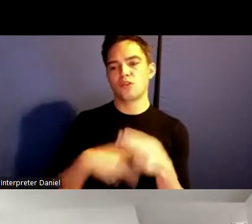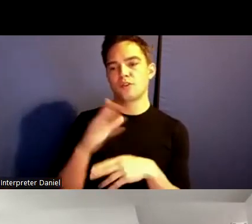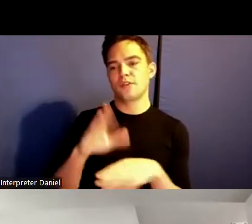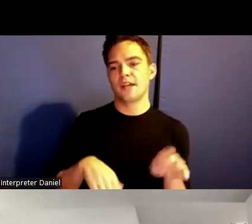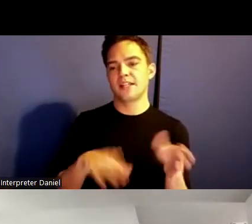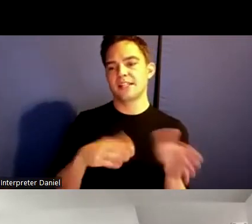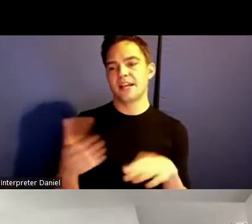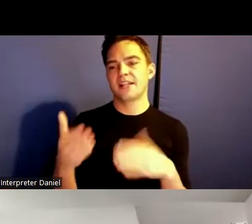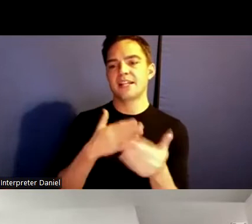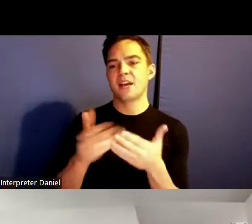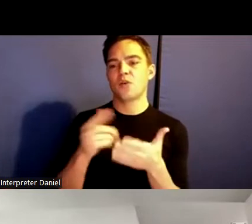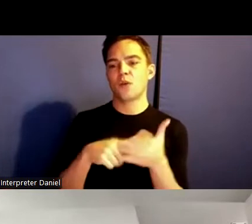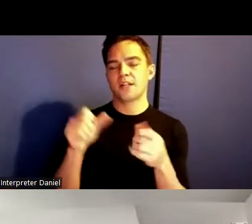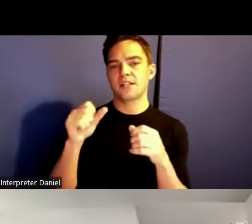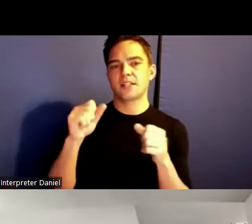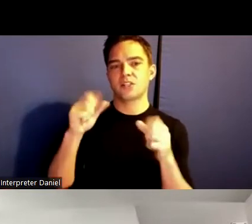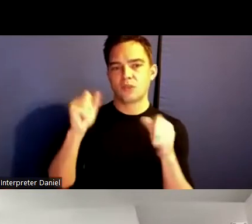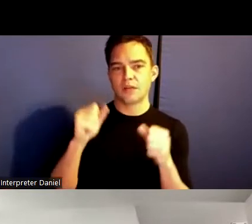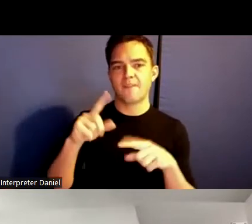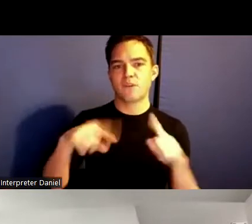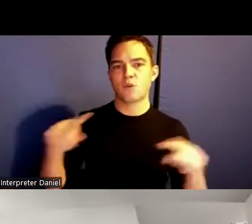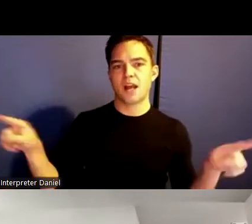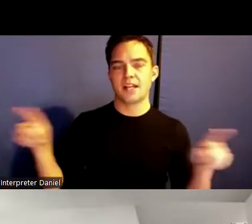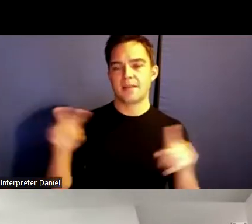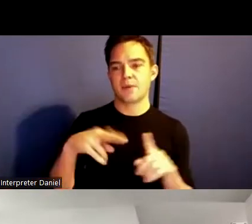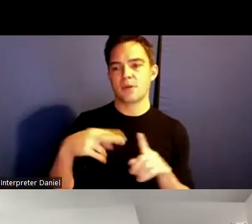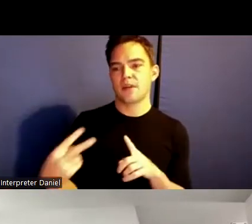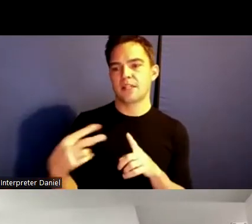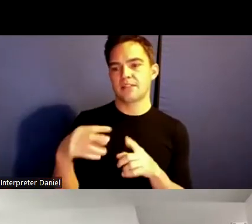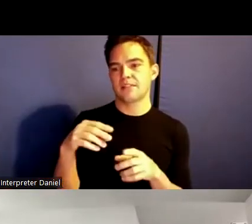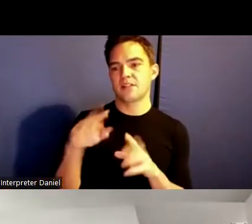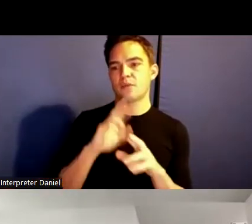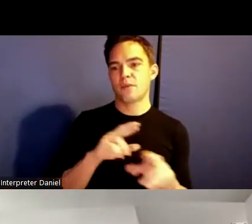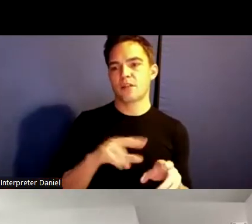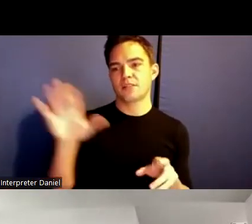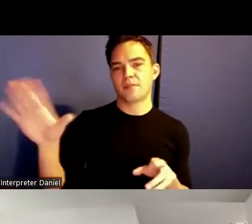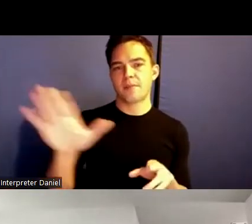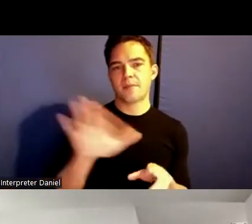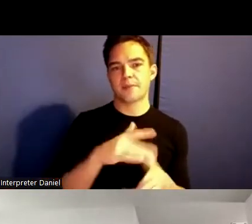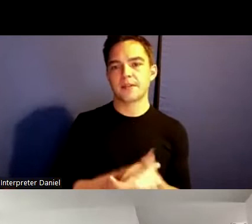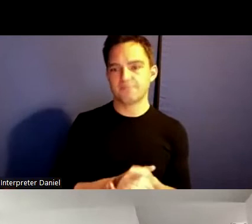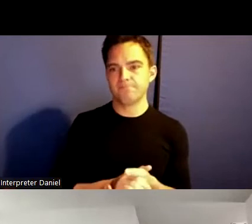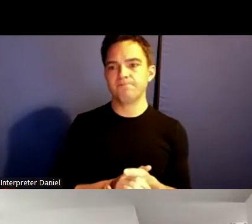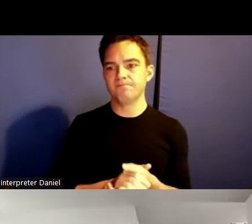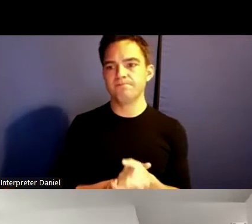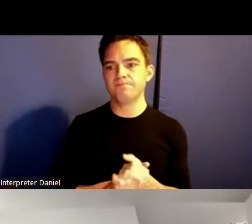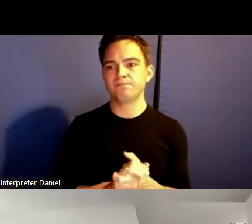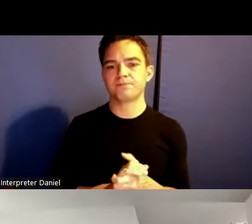incredible variety of perspectives and responses. Thank you. Diane, how would you